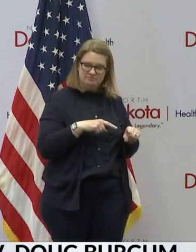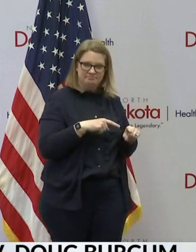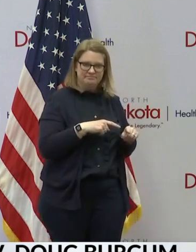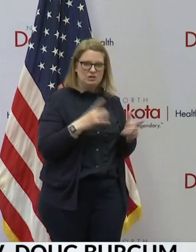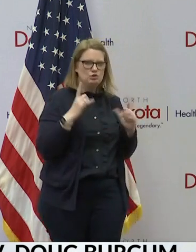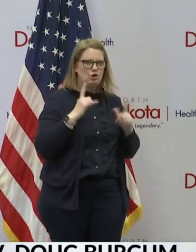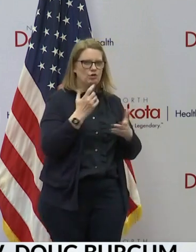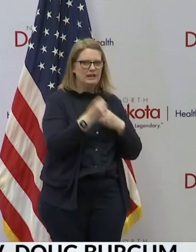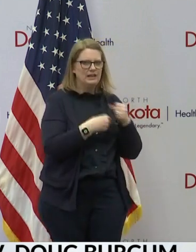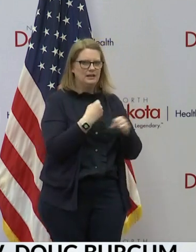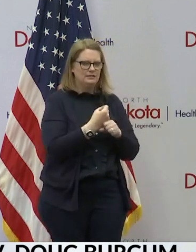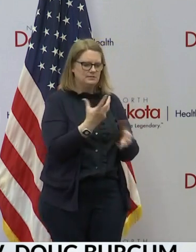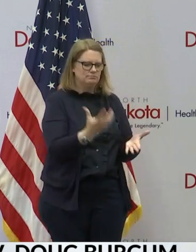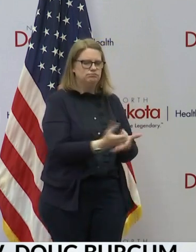SERVICES IN HEALTHCARE AND